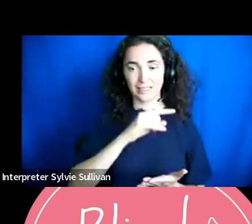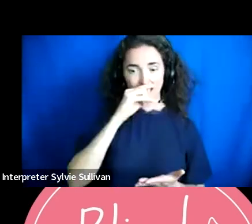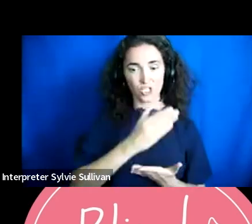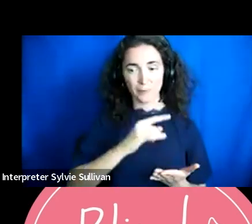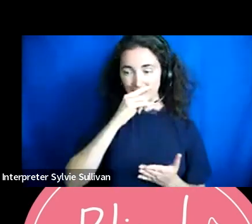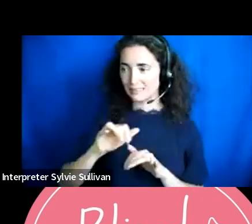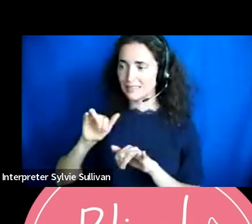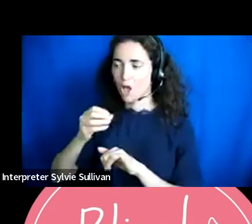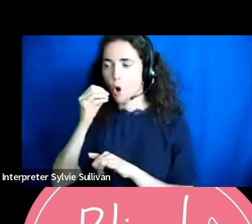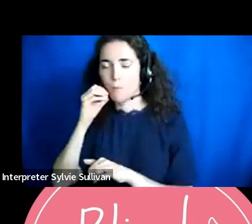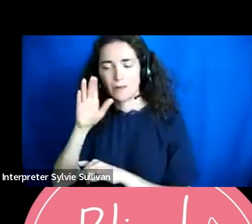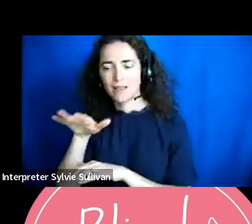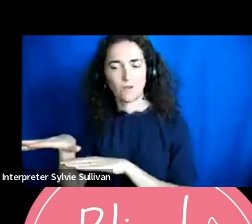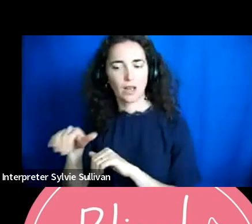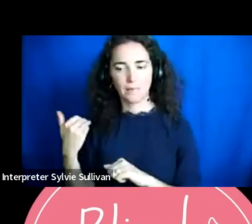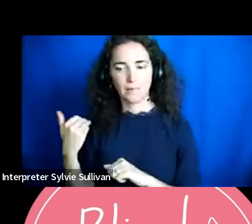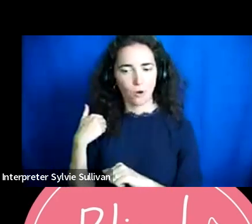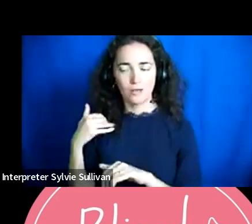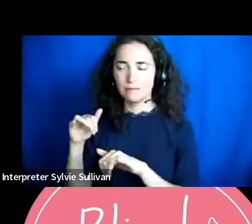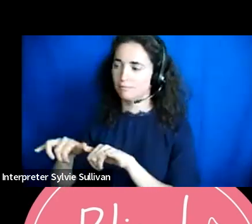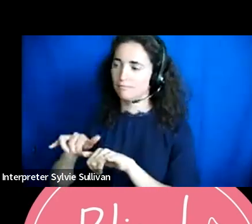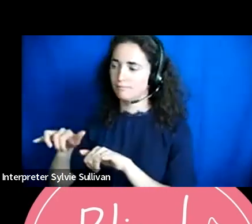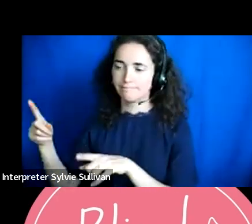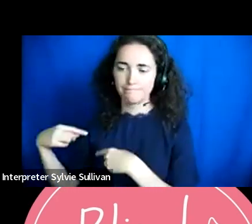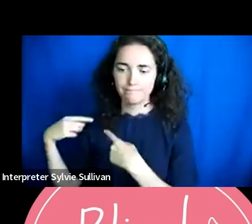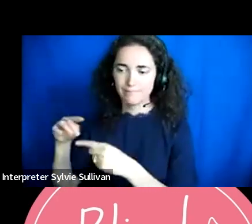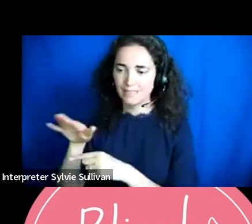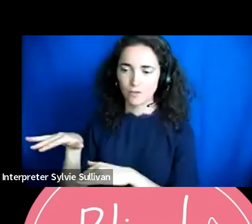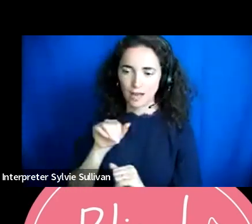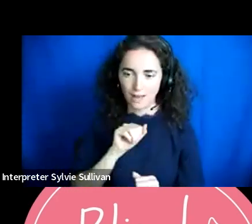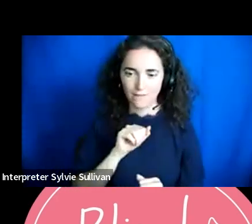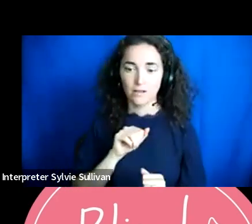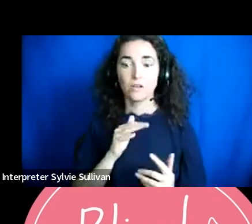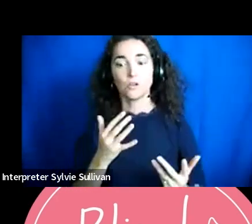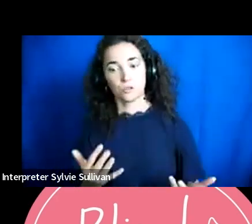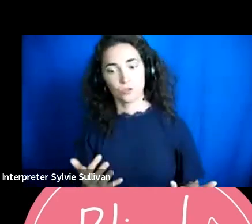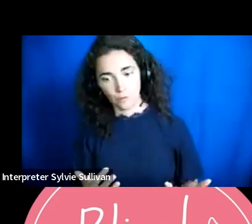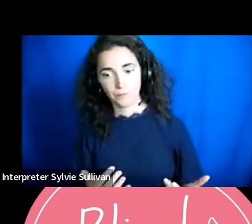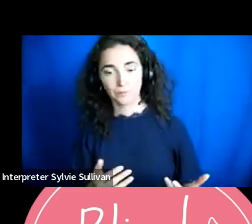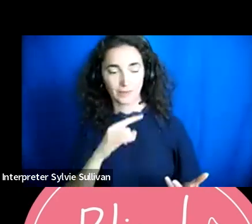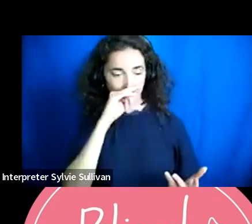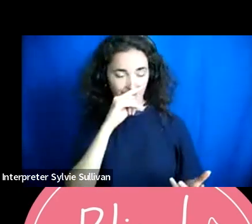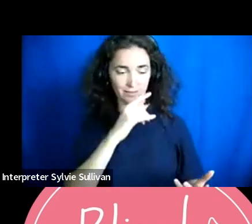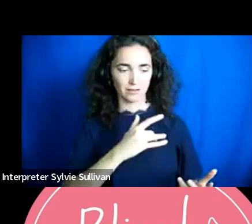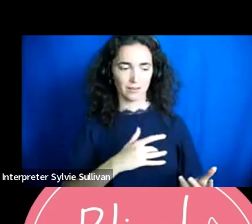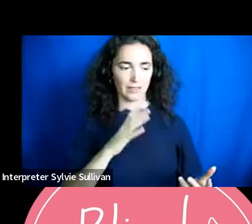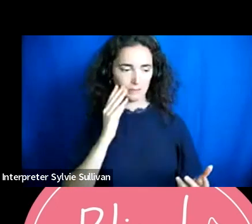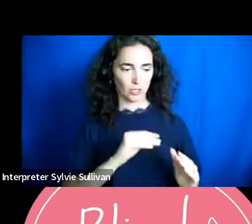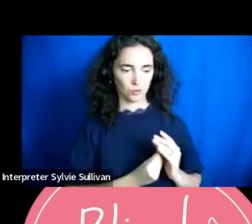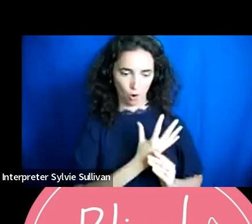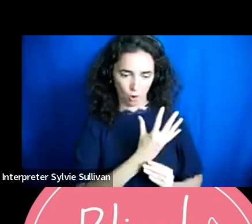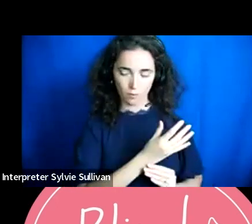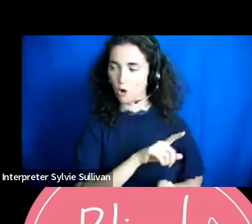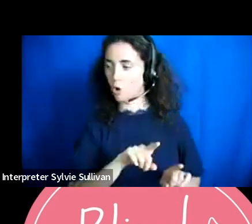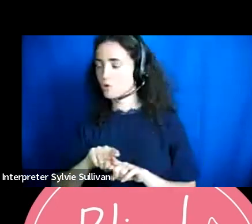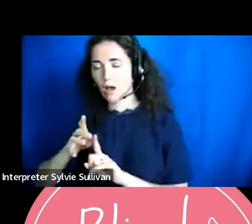left home, you know, and so they they. It was much as a growing experience for the kids as it was for the parents.